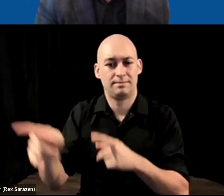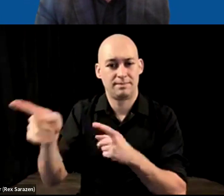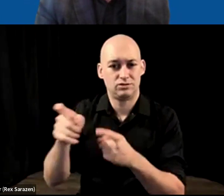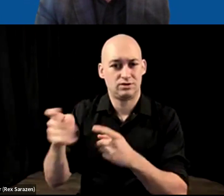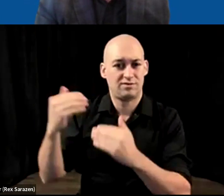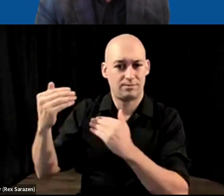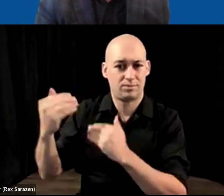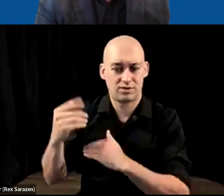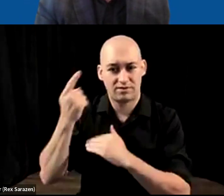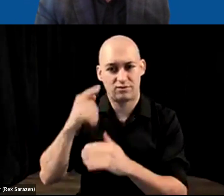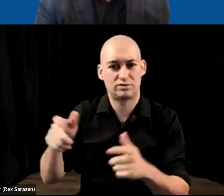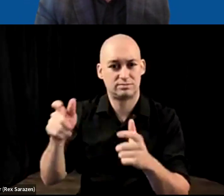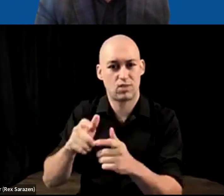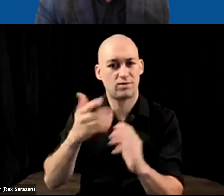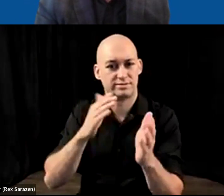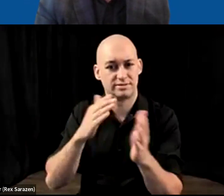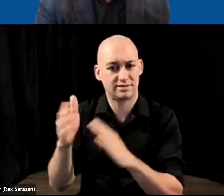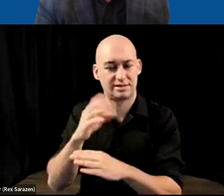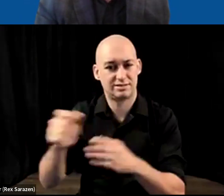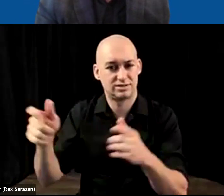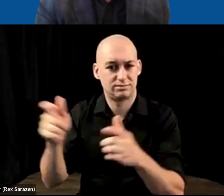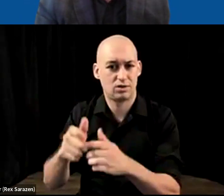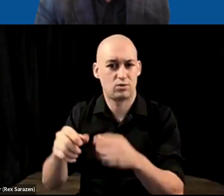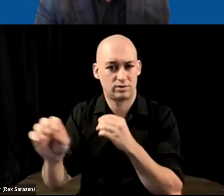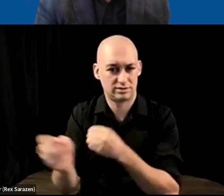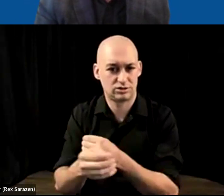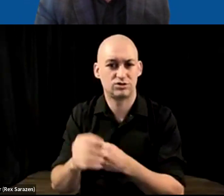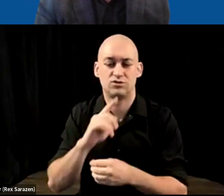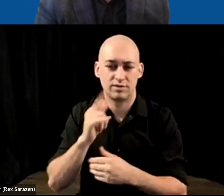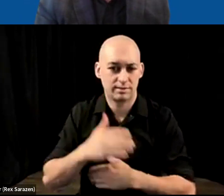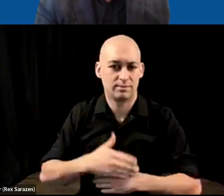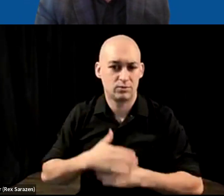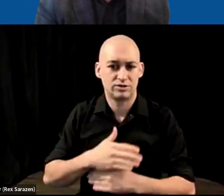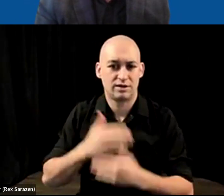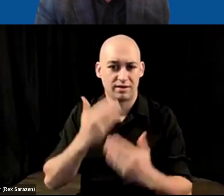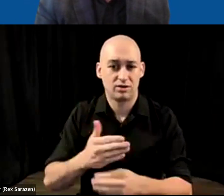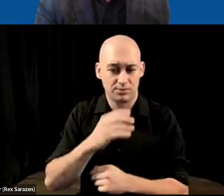smaller cities as well as smaller organizations, would be greatly appreciated. So, thank you.